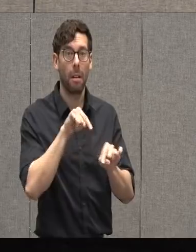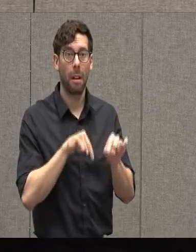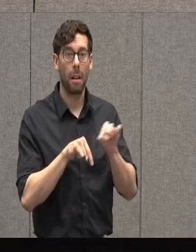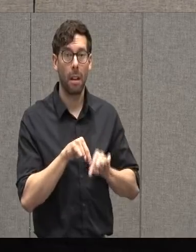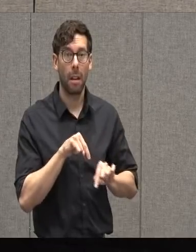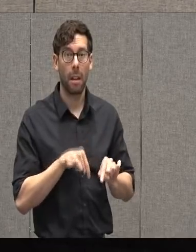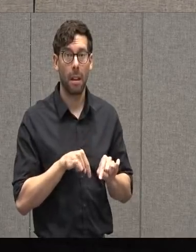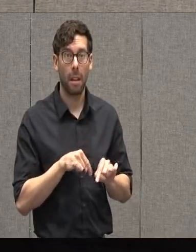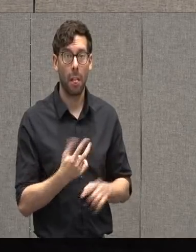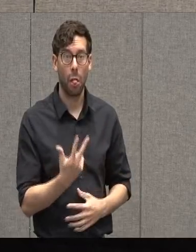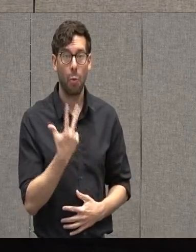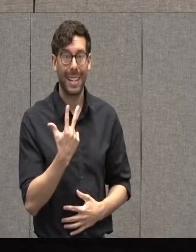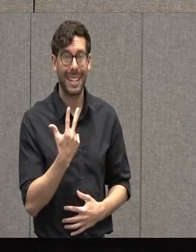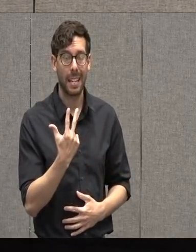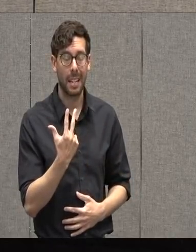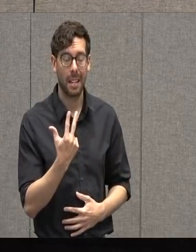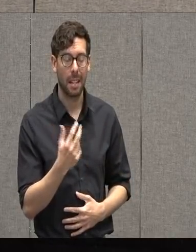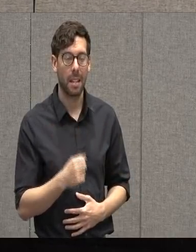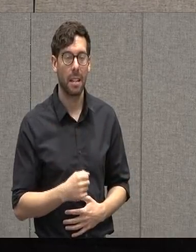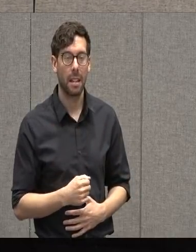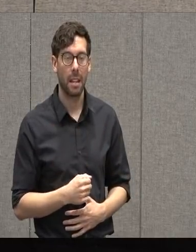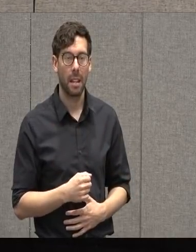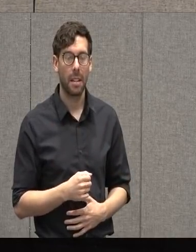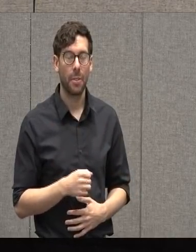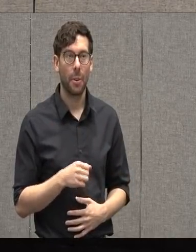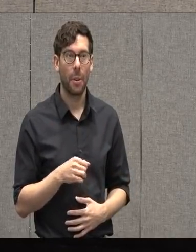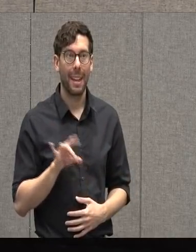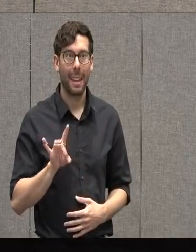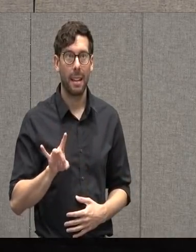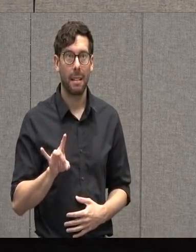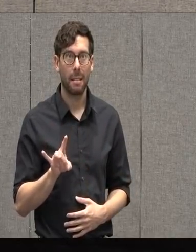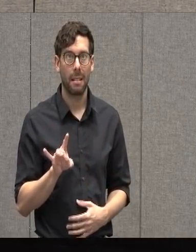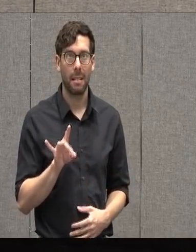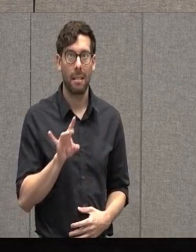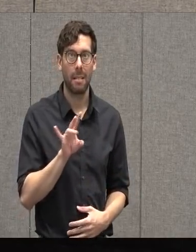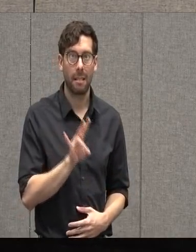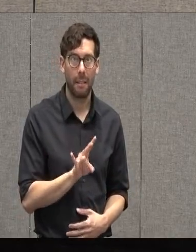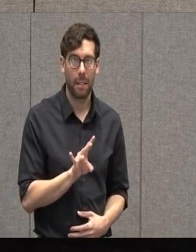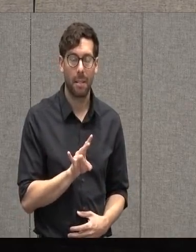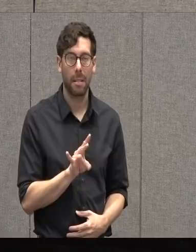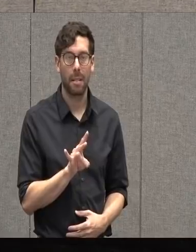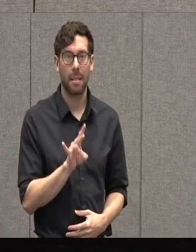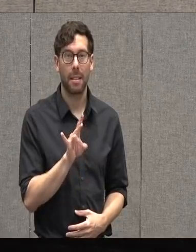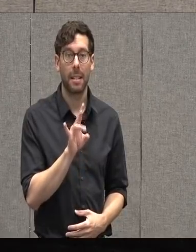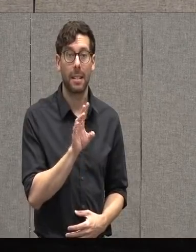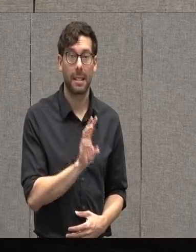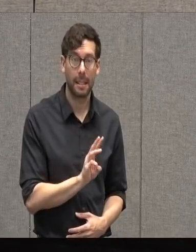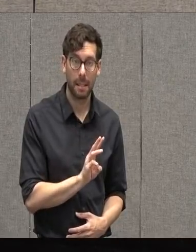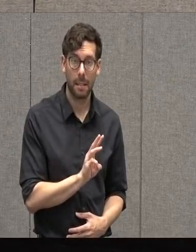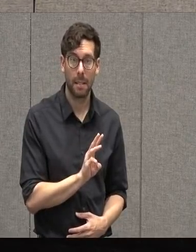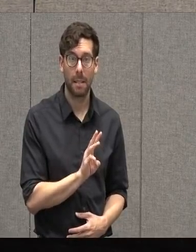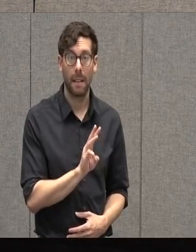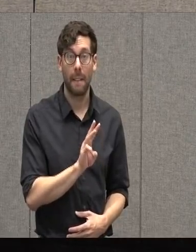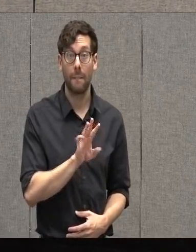those three hops. So, eight, seven, six, five.